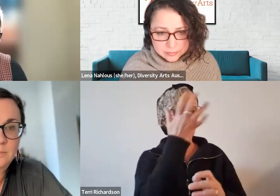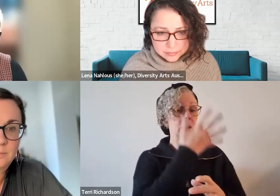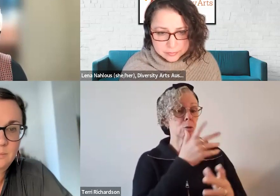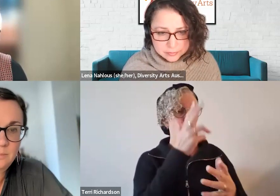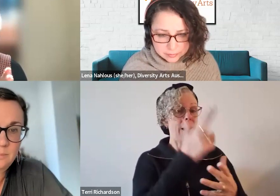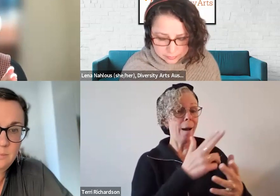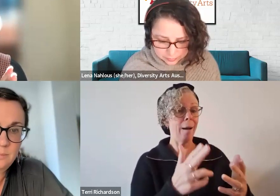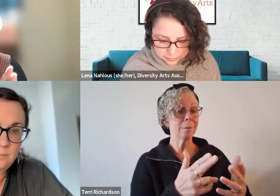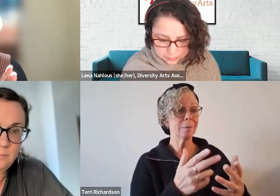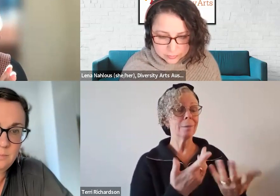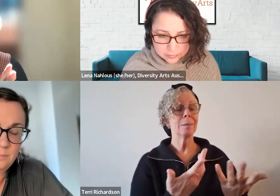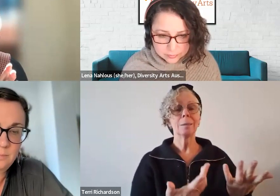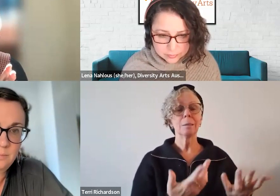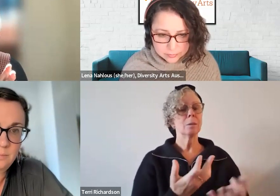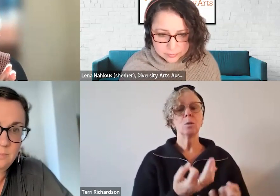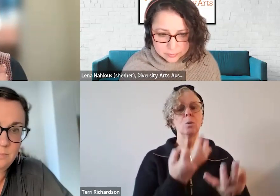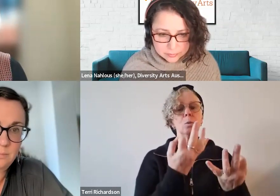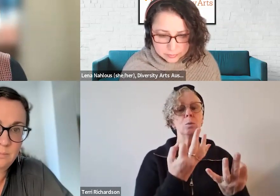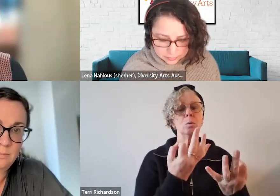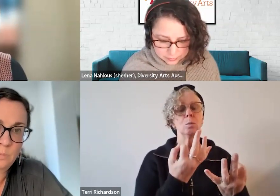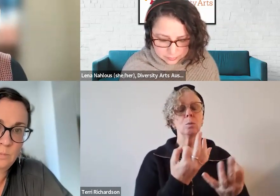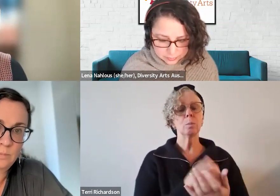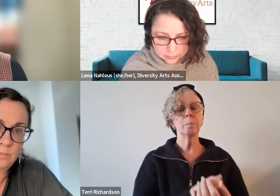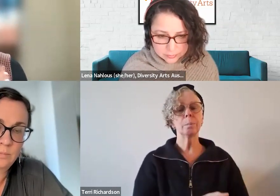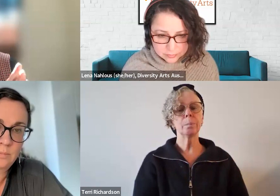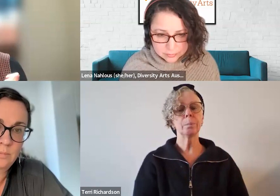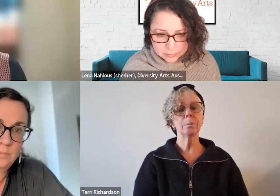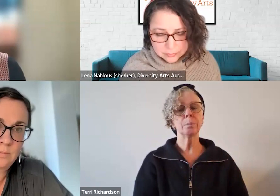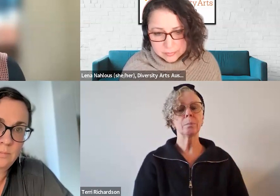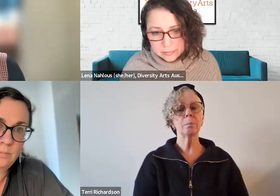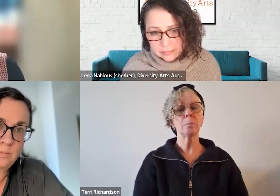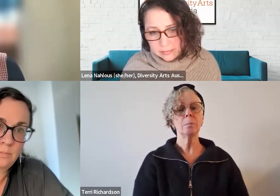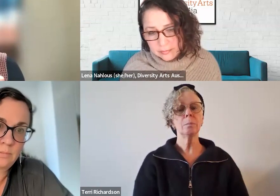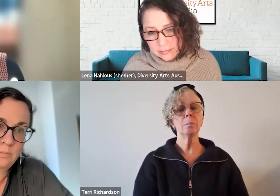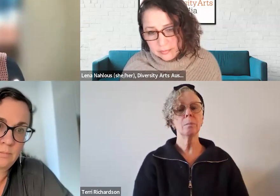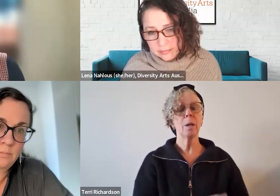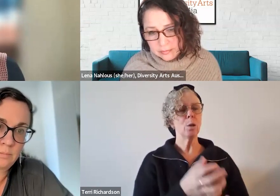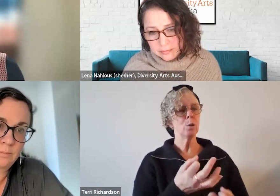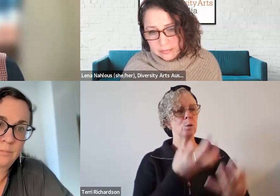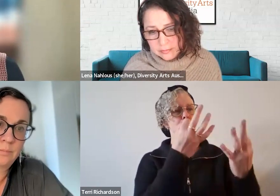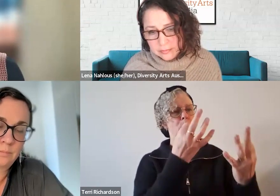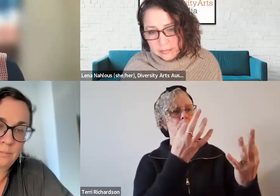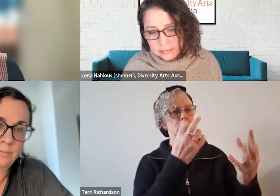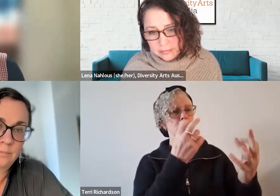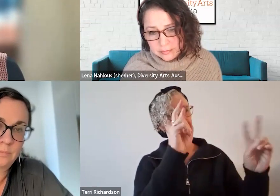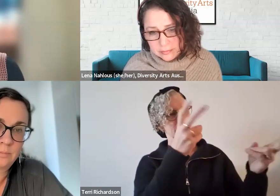is that you don't tokenize people onto an advisory,